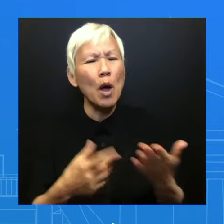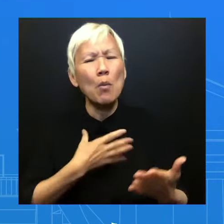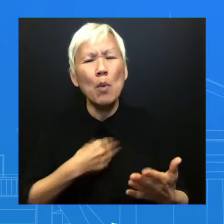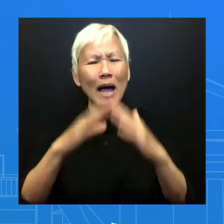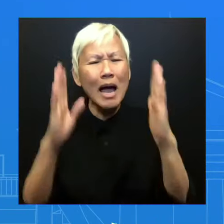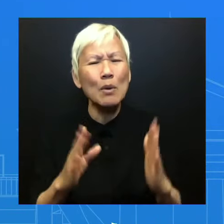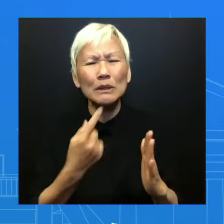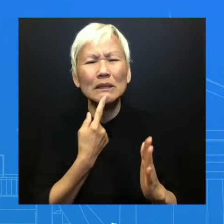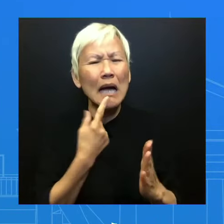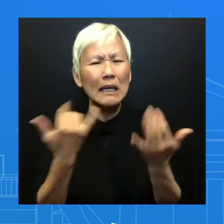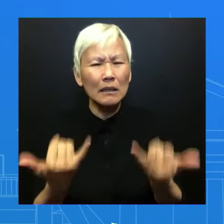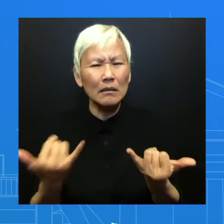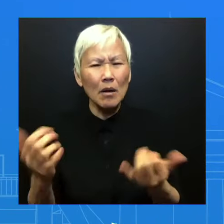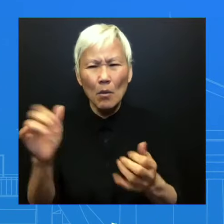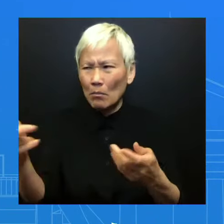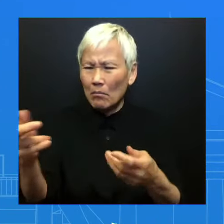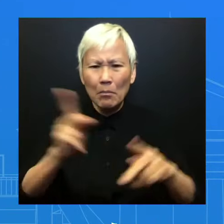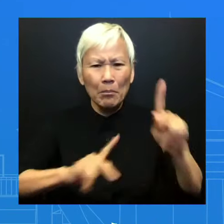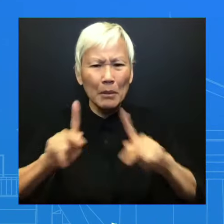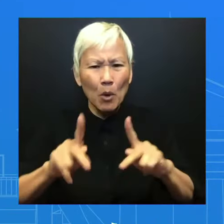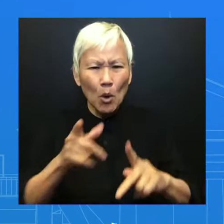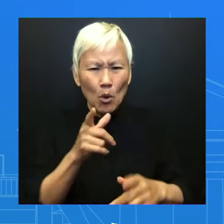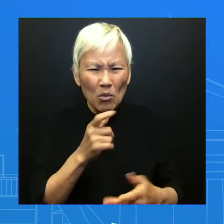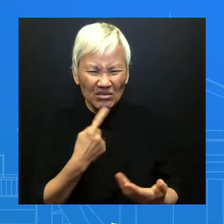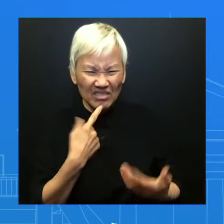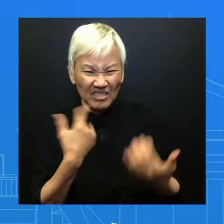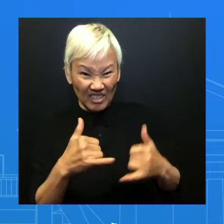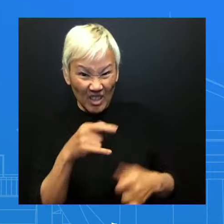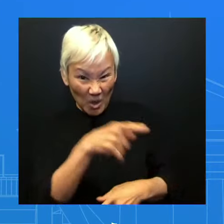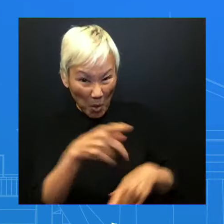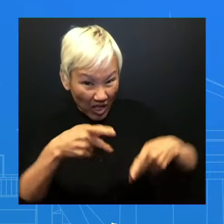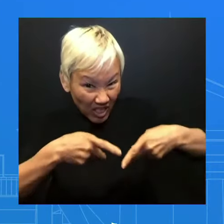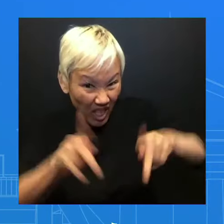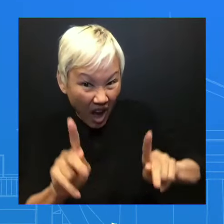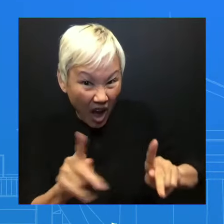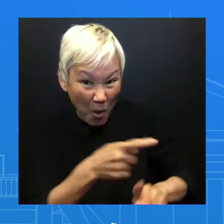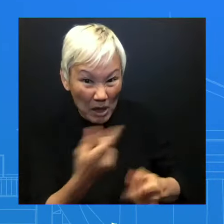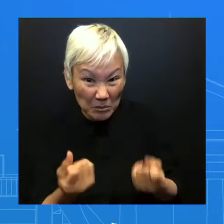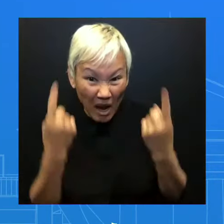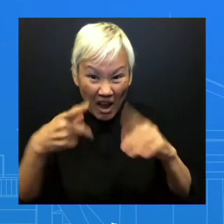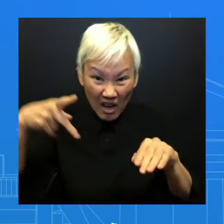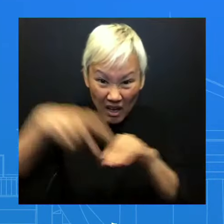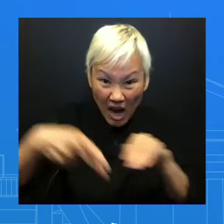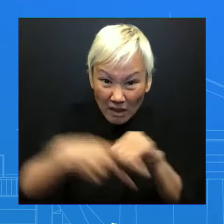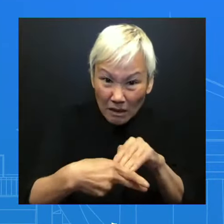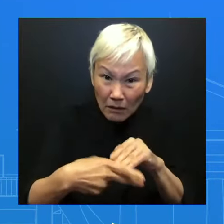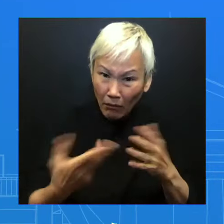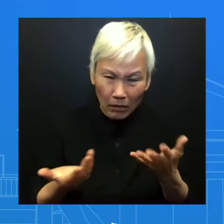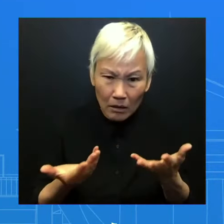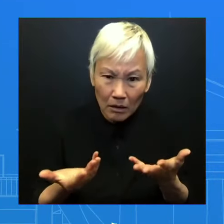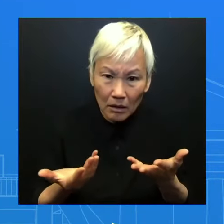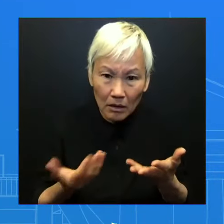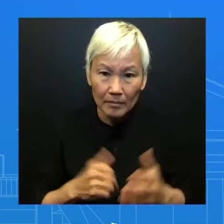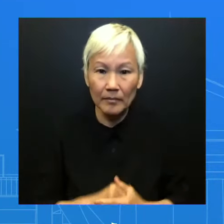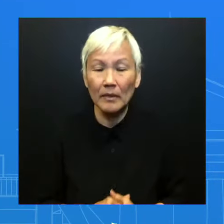is going to allow spending cuts, not just a freeze? Ms. Jean-Pierre: So, here's the thing: The President is fighting to protect clean energy manufacturing.